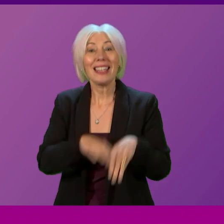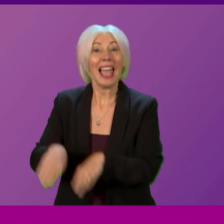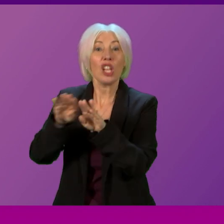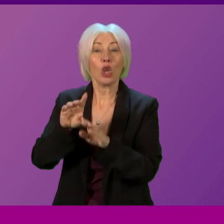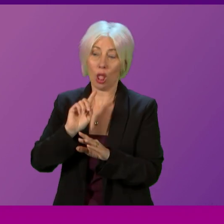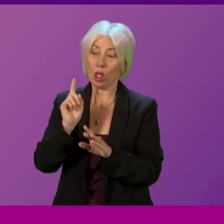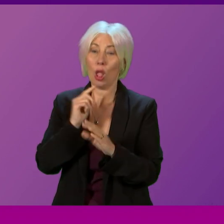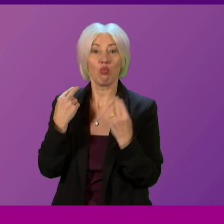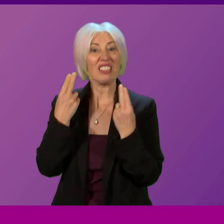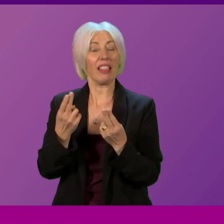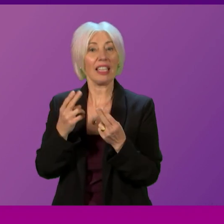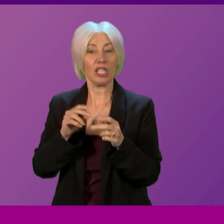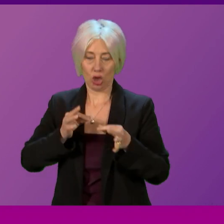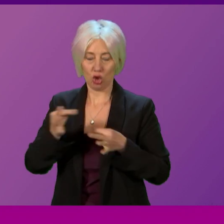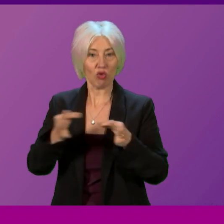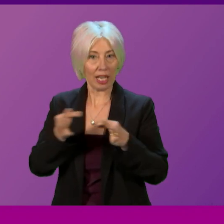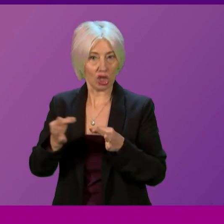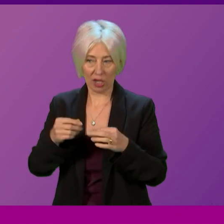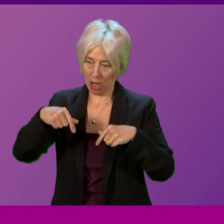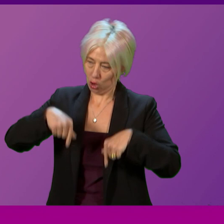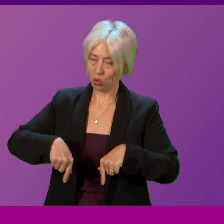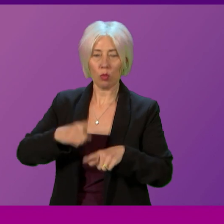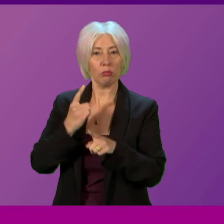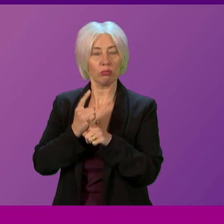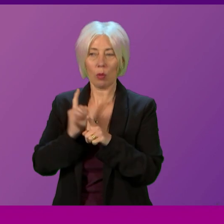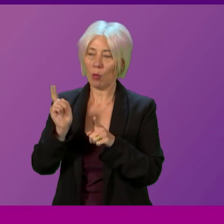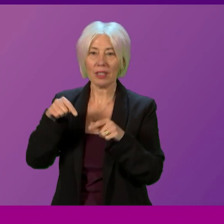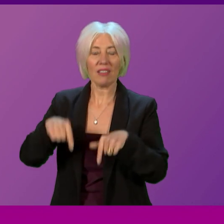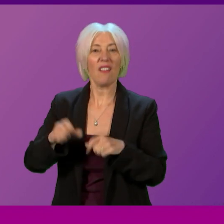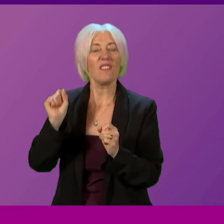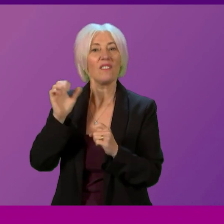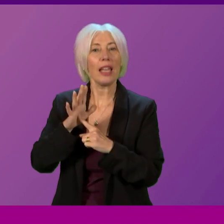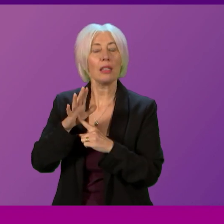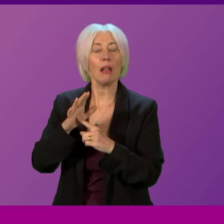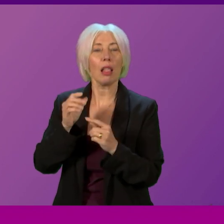First Minister make the case for the development of resilience standards for vital public infrastructure?